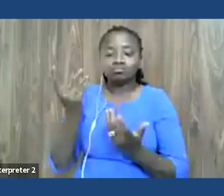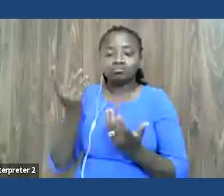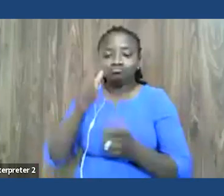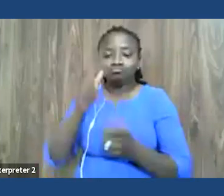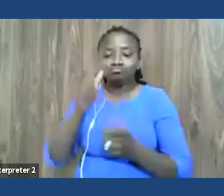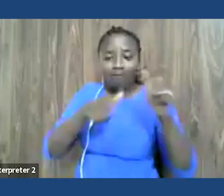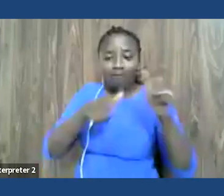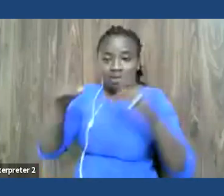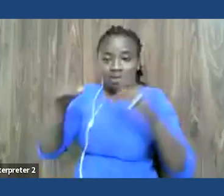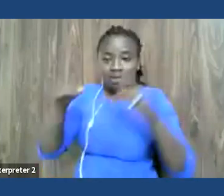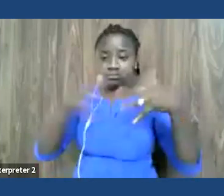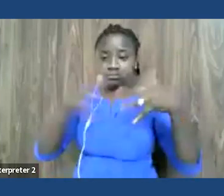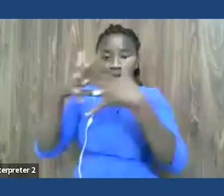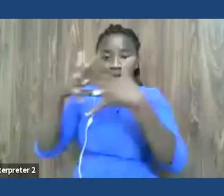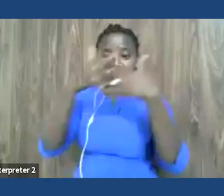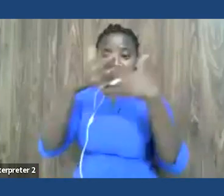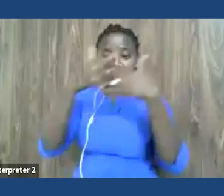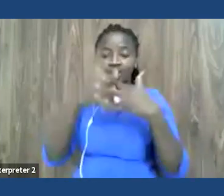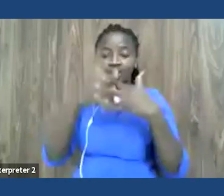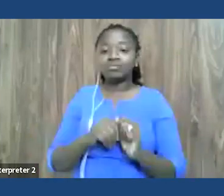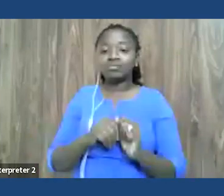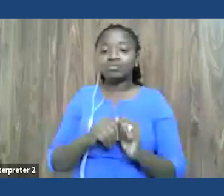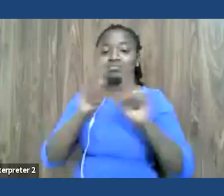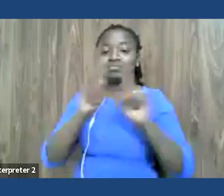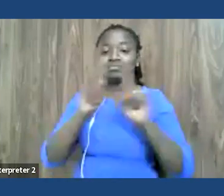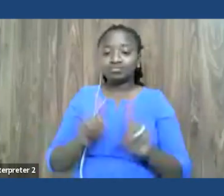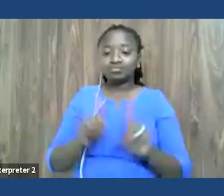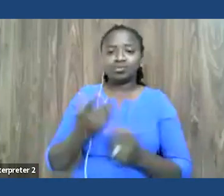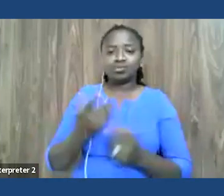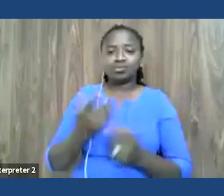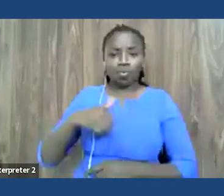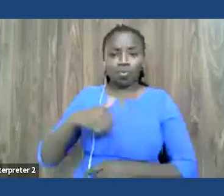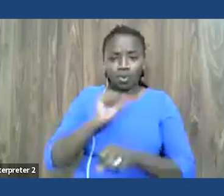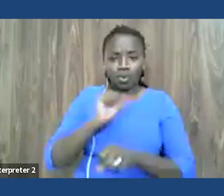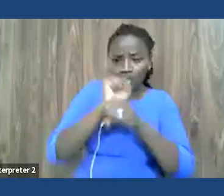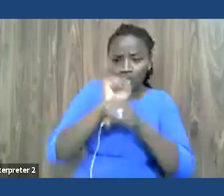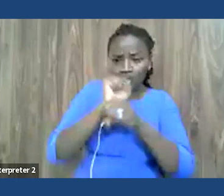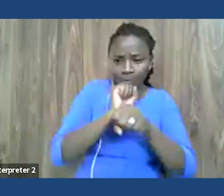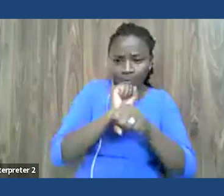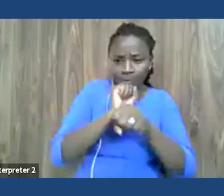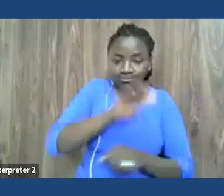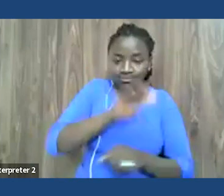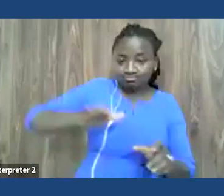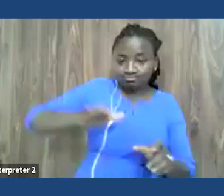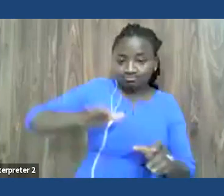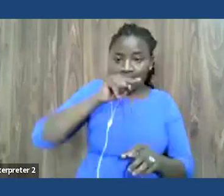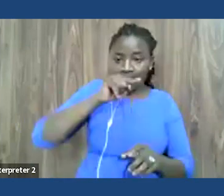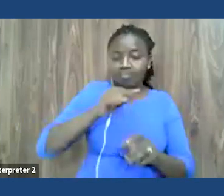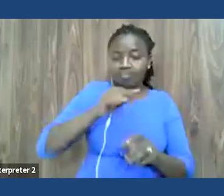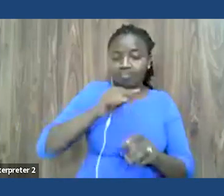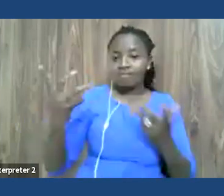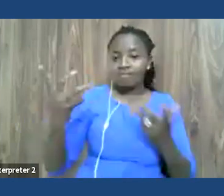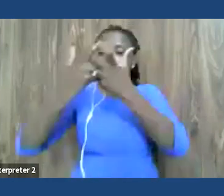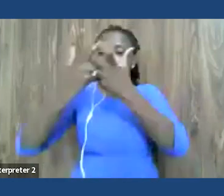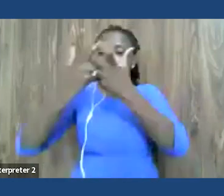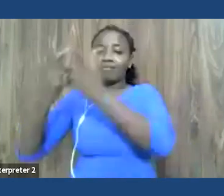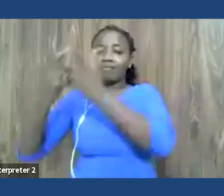Our international affairs work is set up to be a convener of international Civil Society,